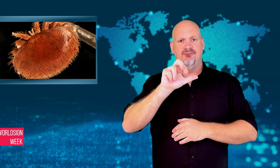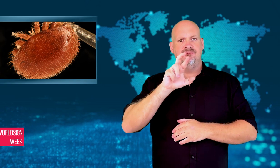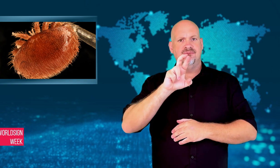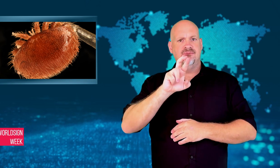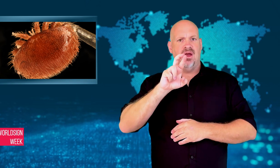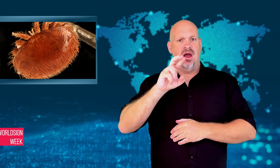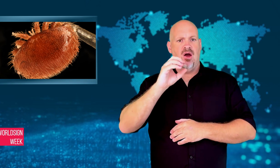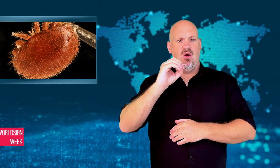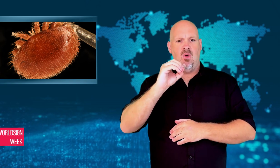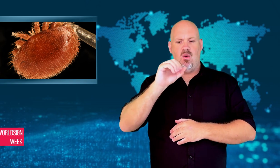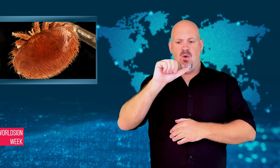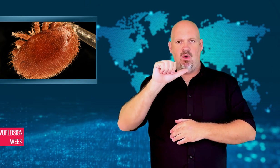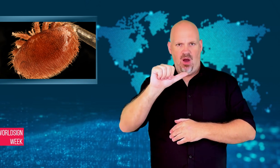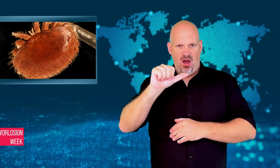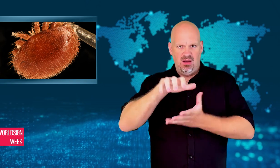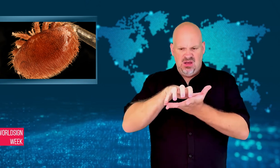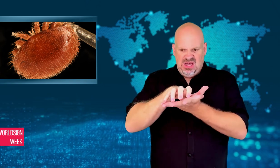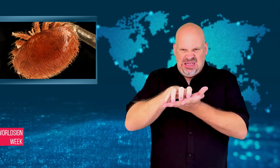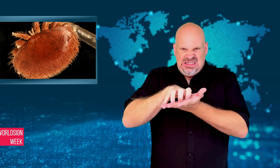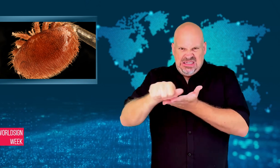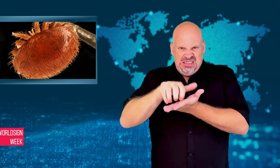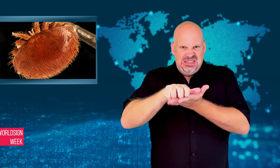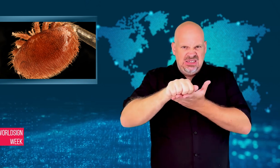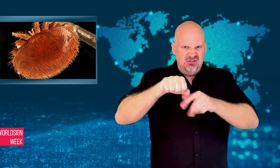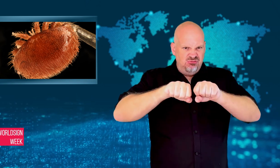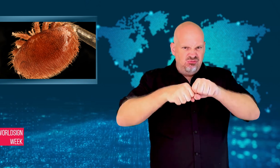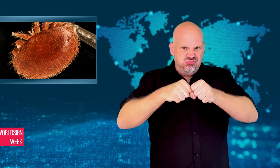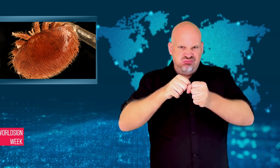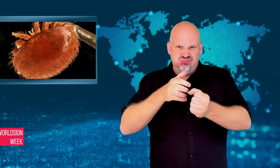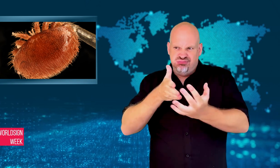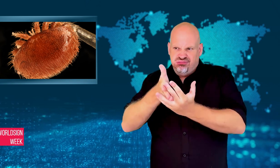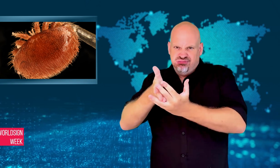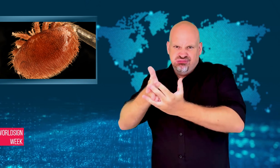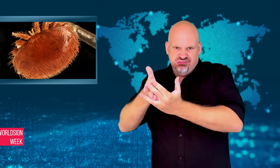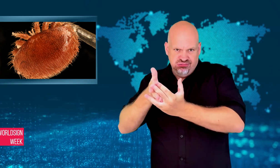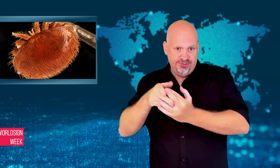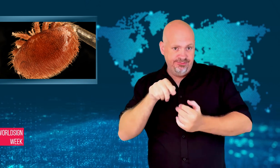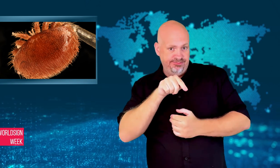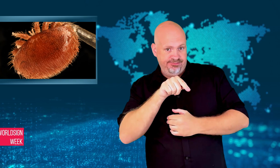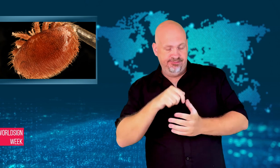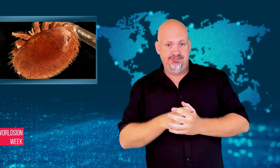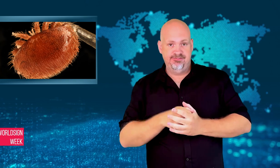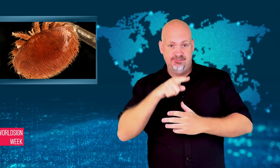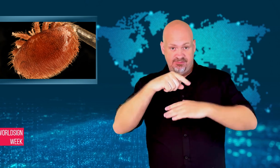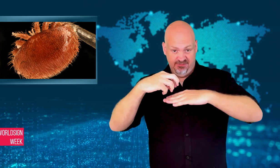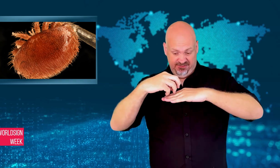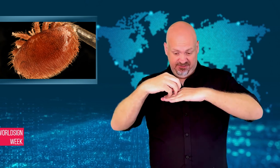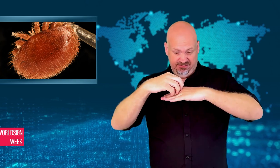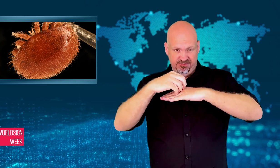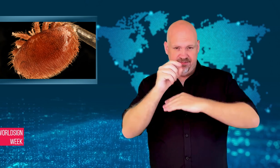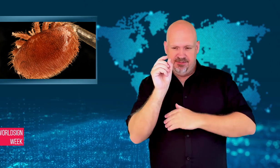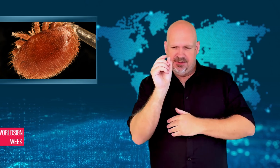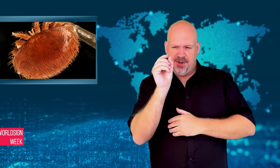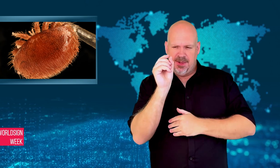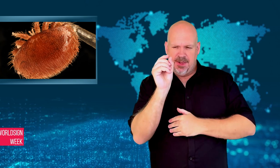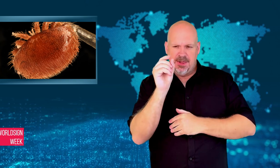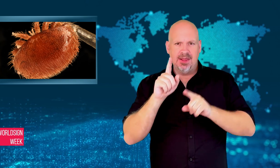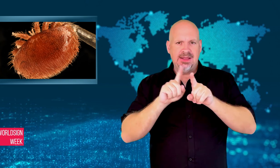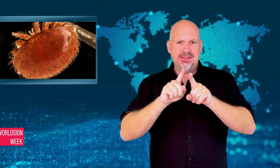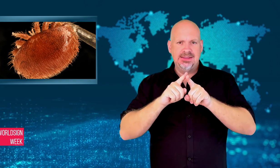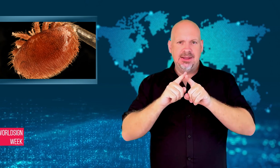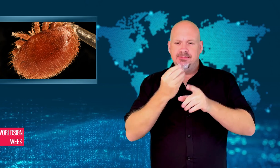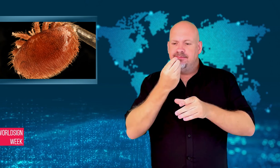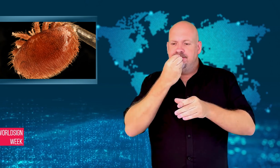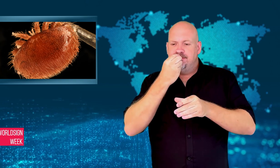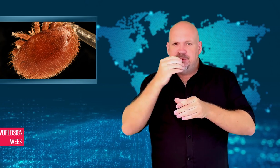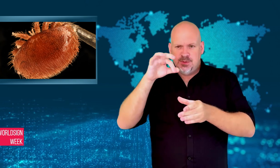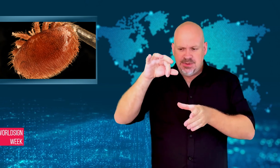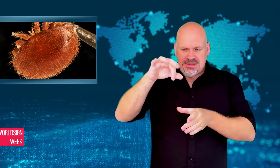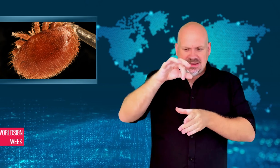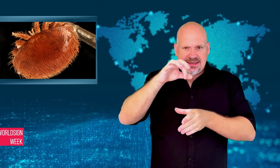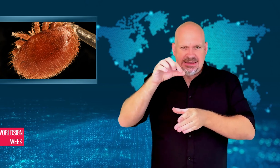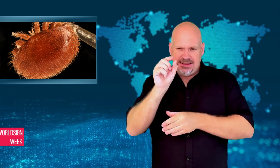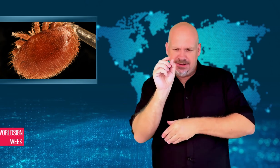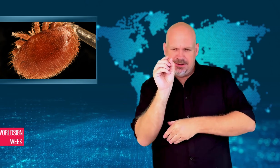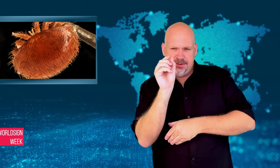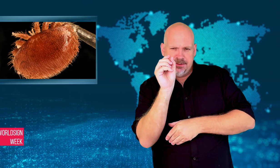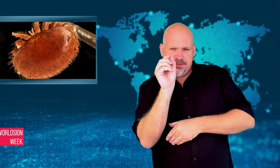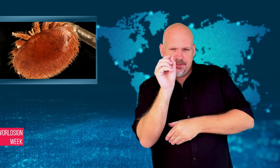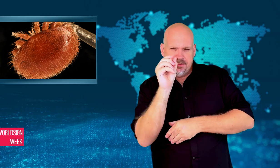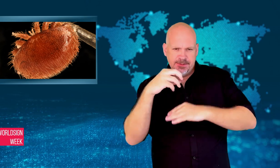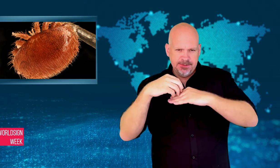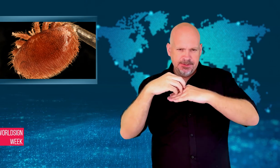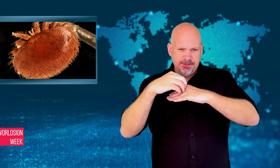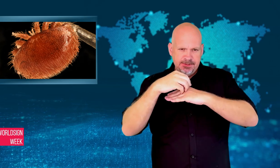The parasite is called the "varroa destructor".